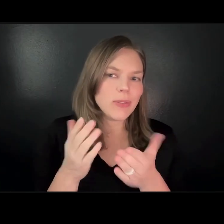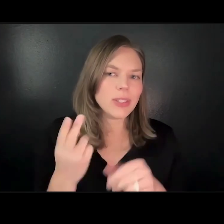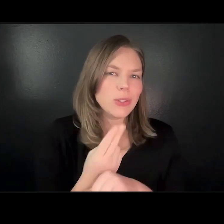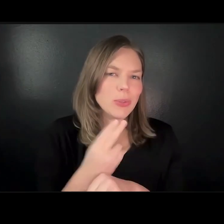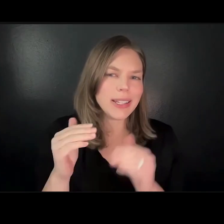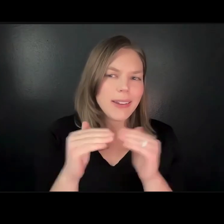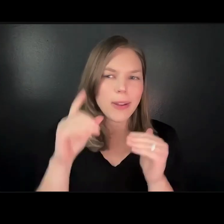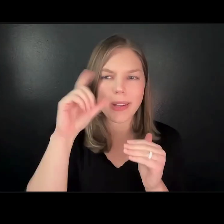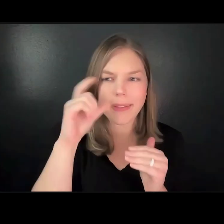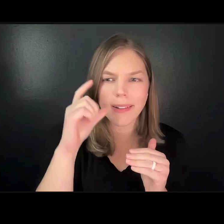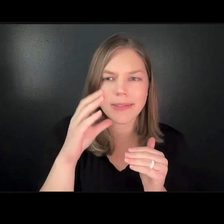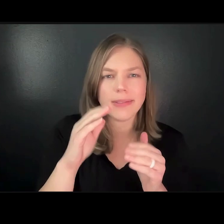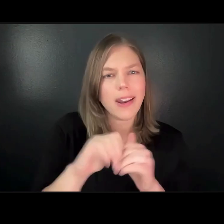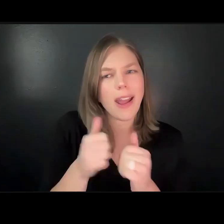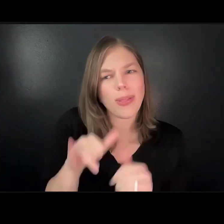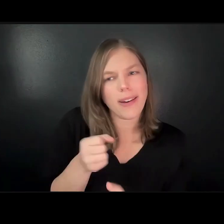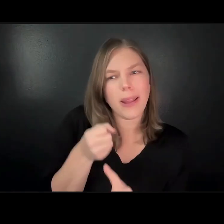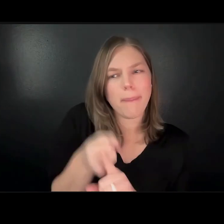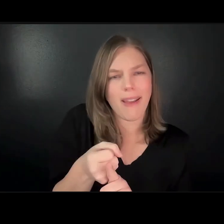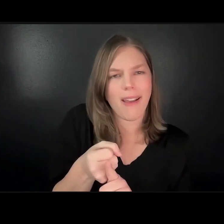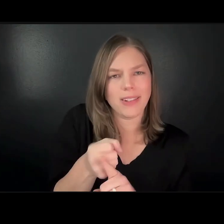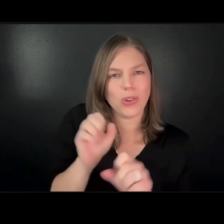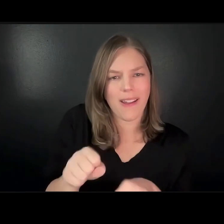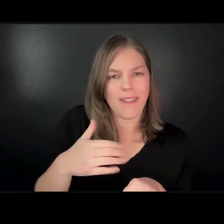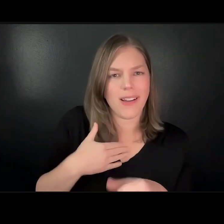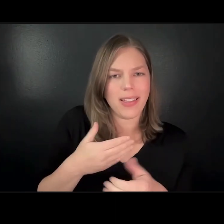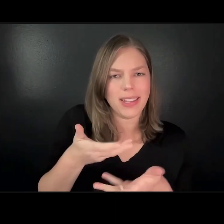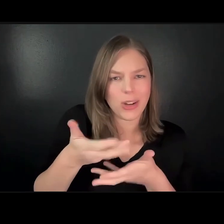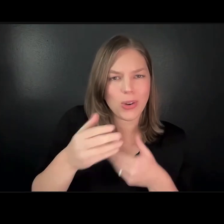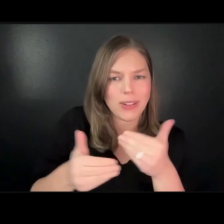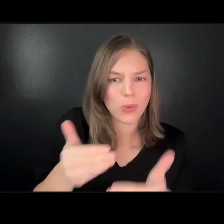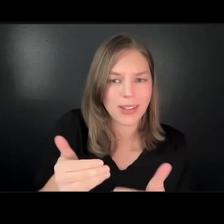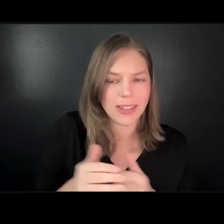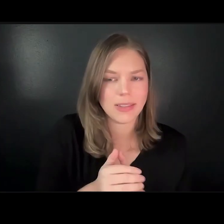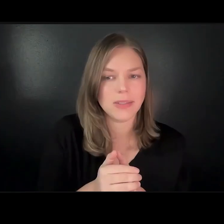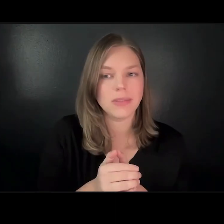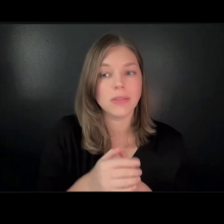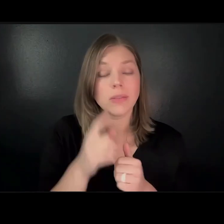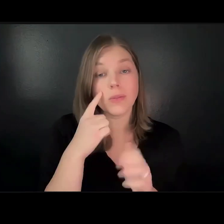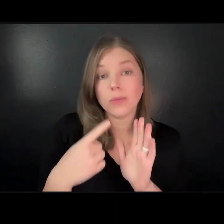services using that equity lens and the impact it could have on the interactive process.